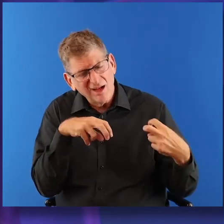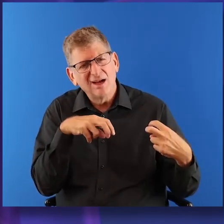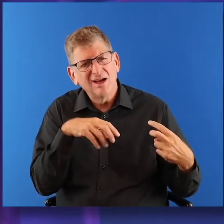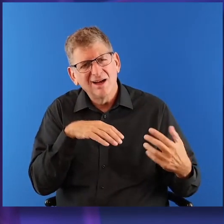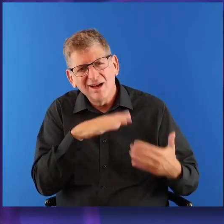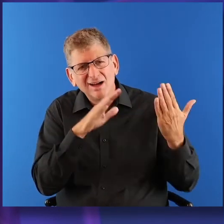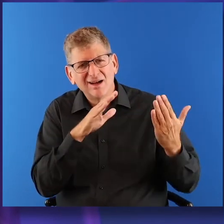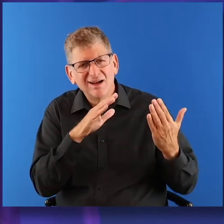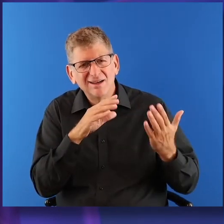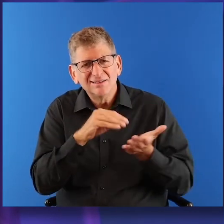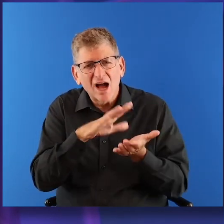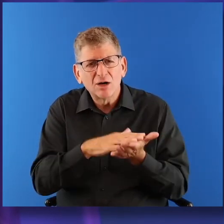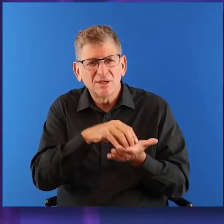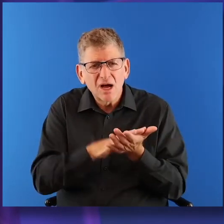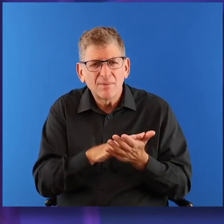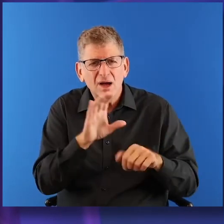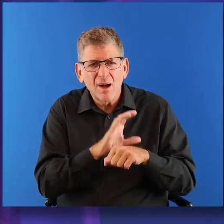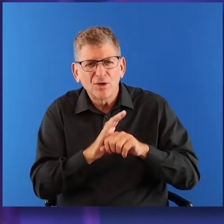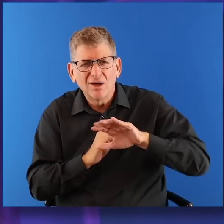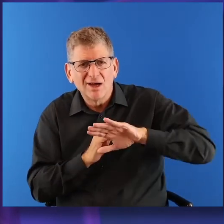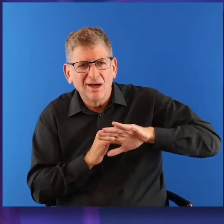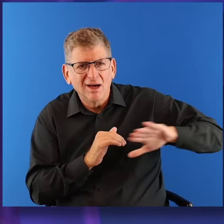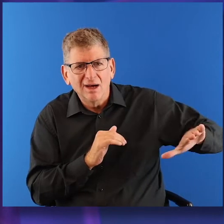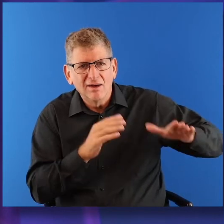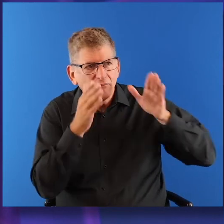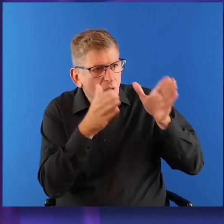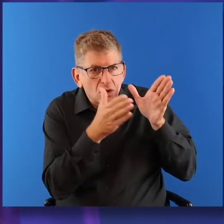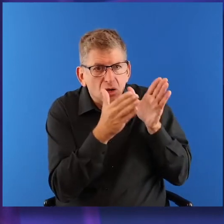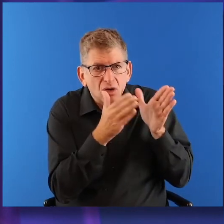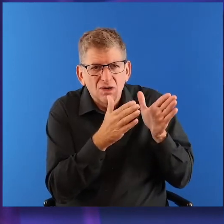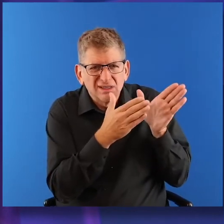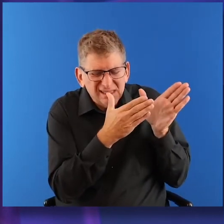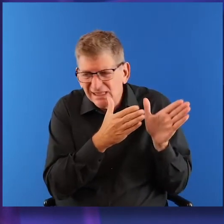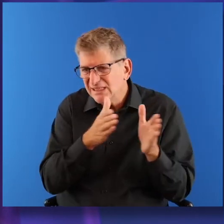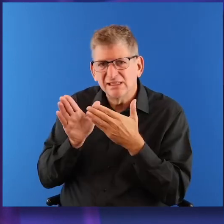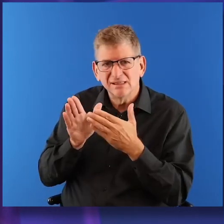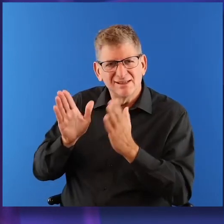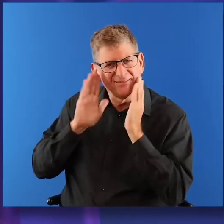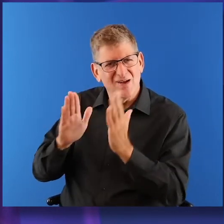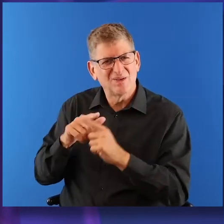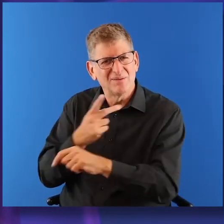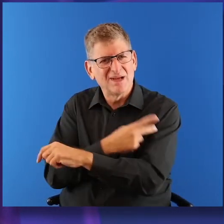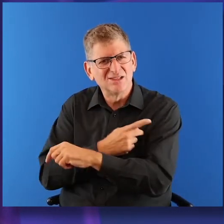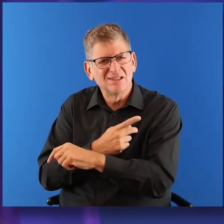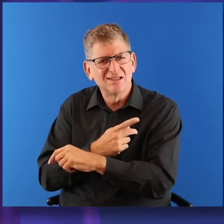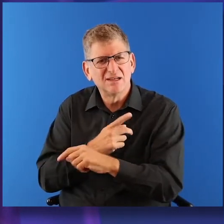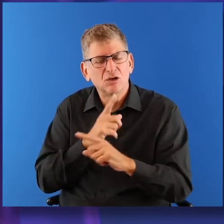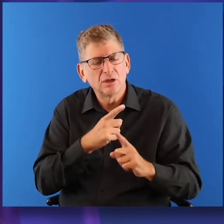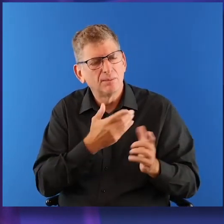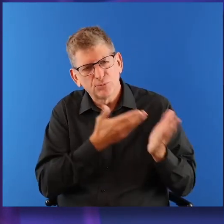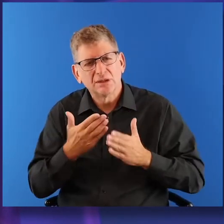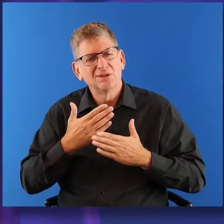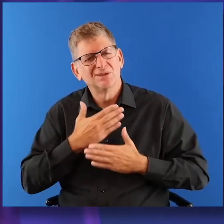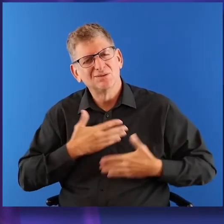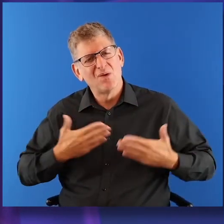that documentation on that computer in the exam room and focus their attention back on their patients. Really bringing joy back to medicine and